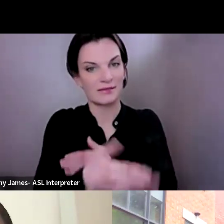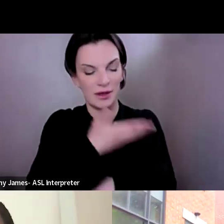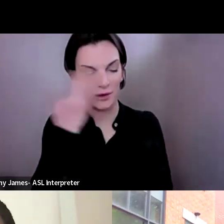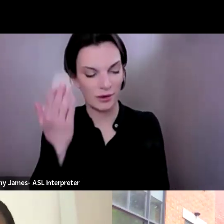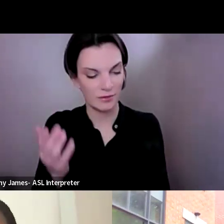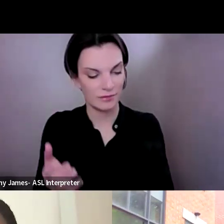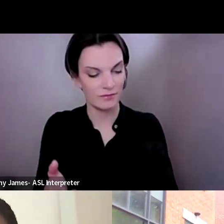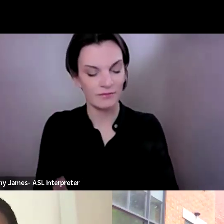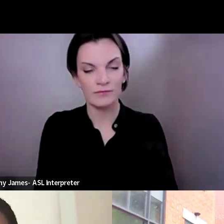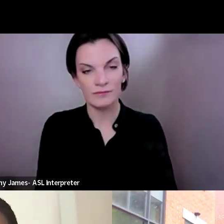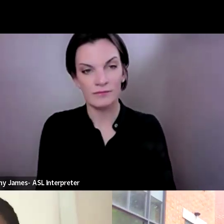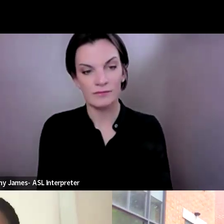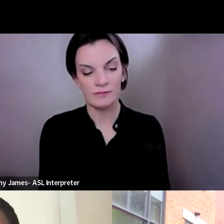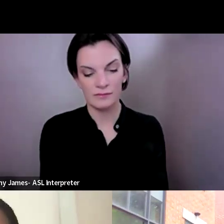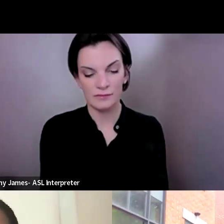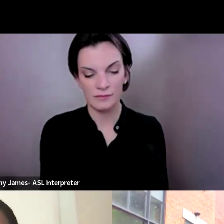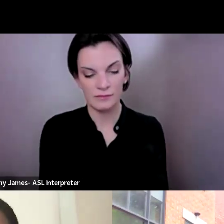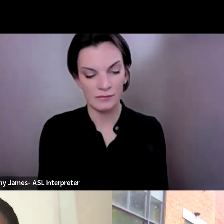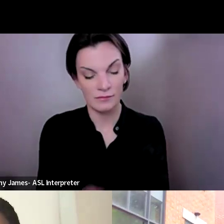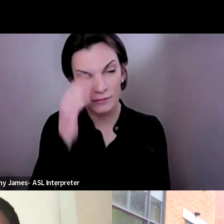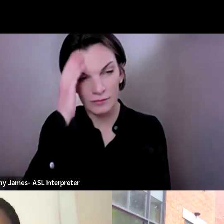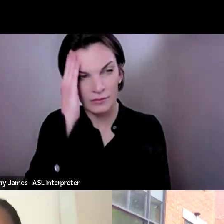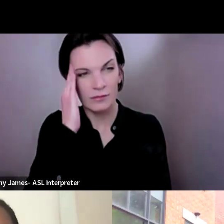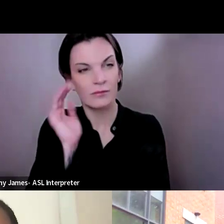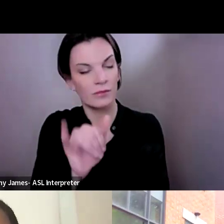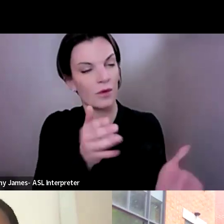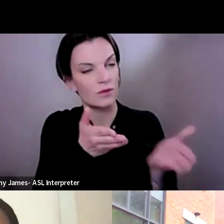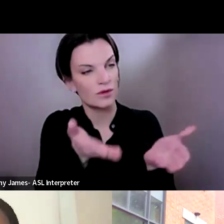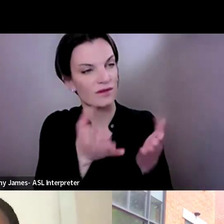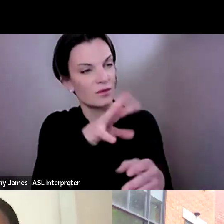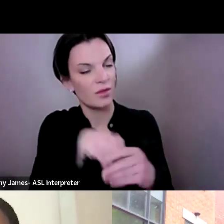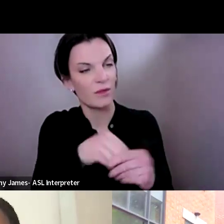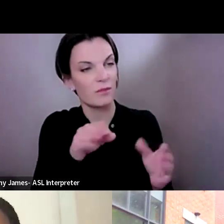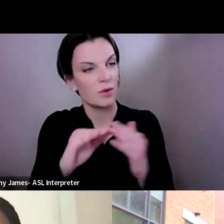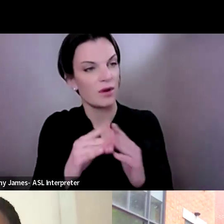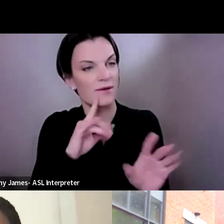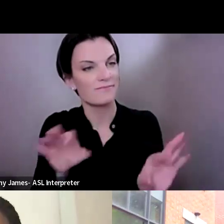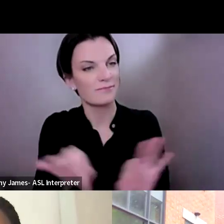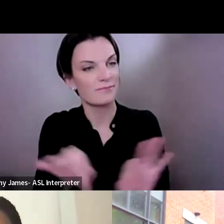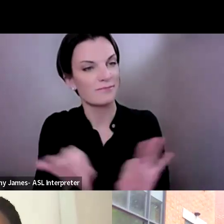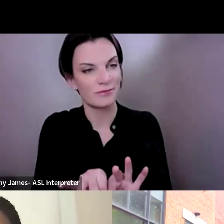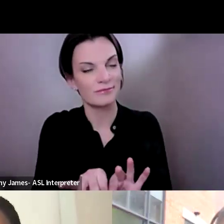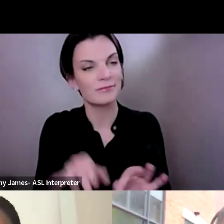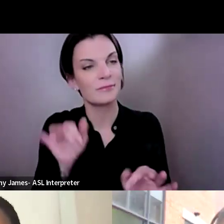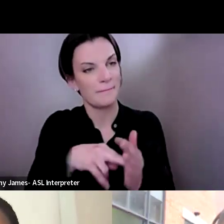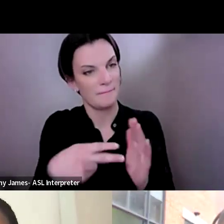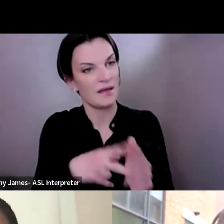having access to all of those services within the community is a sign that things are working,